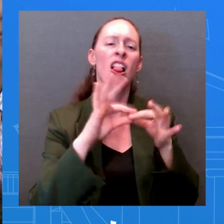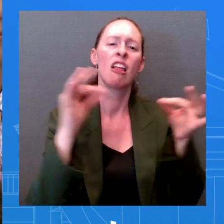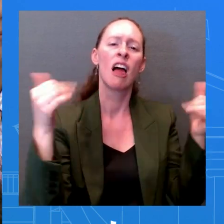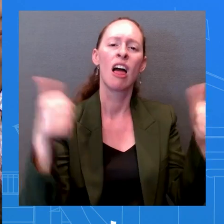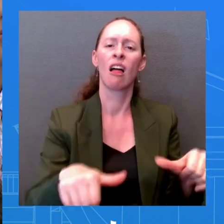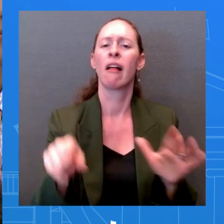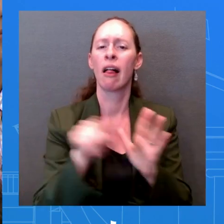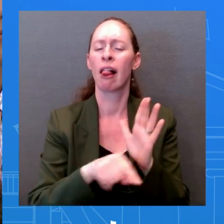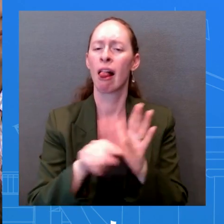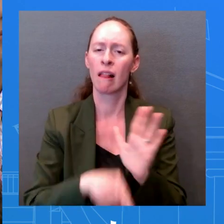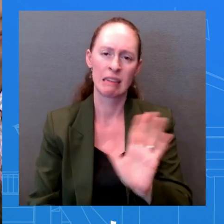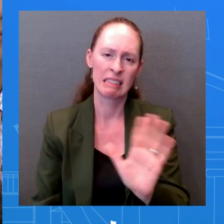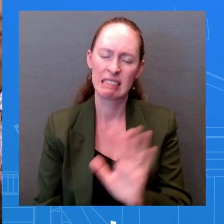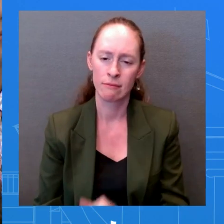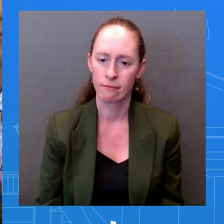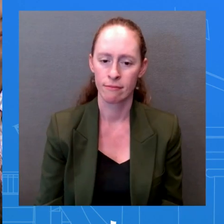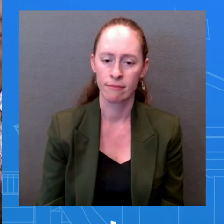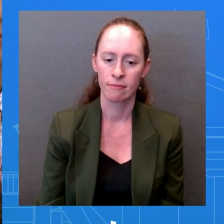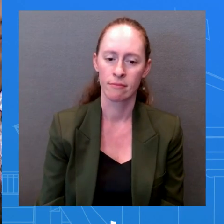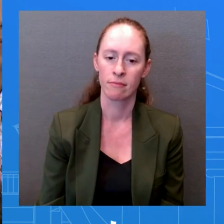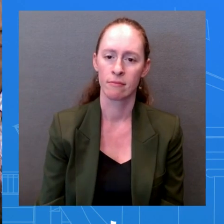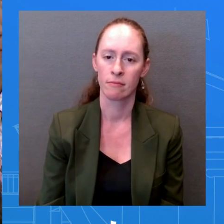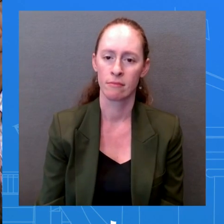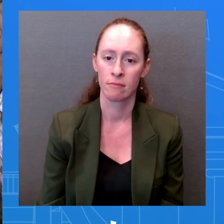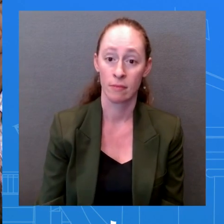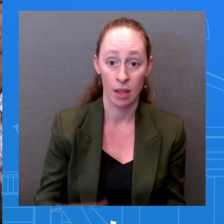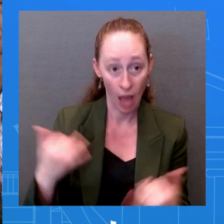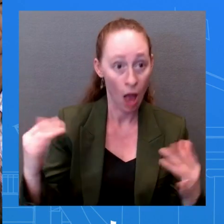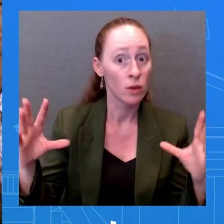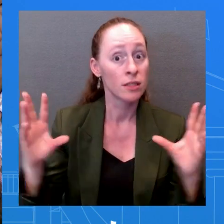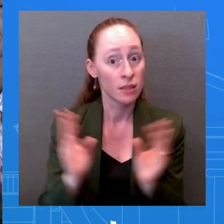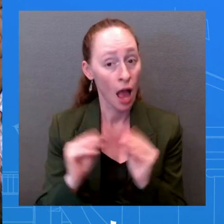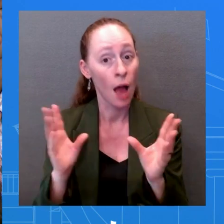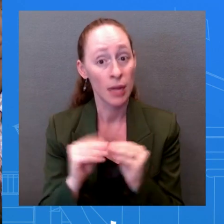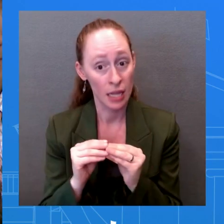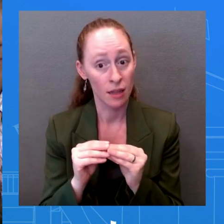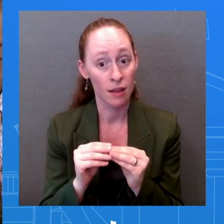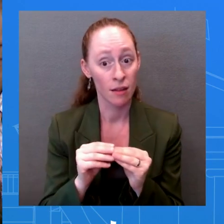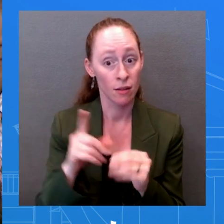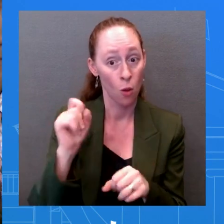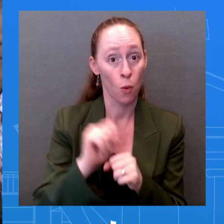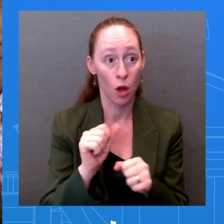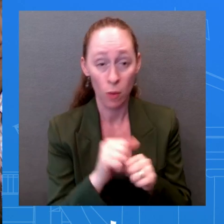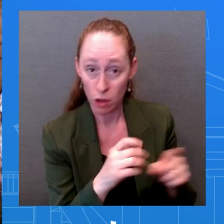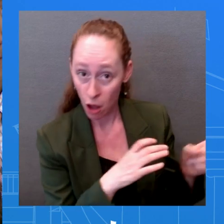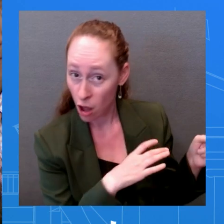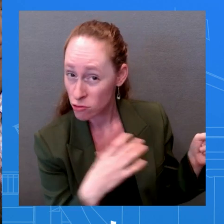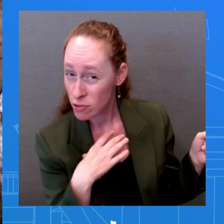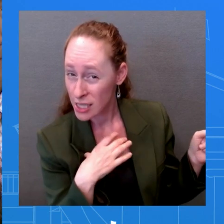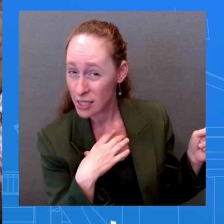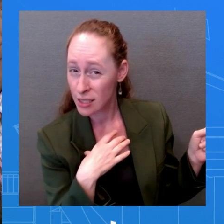as you're having this summit, to bring forth new laws, worse punishments, different punishments?